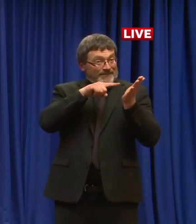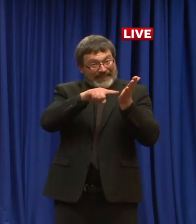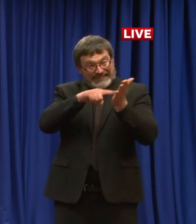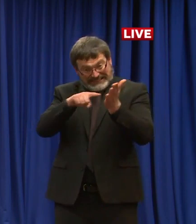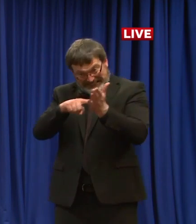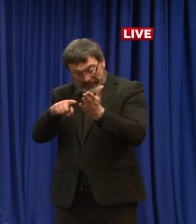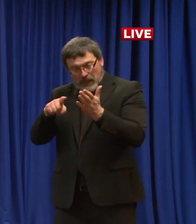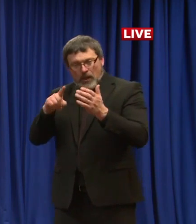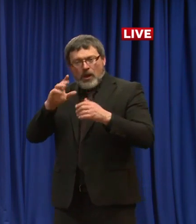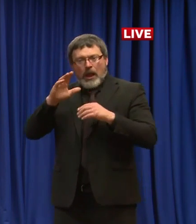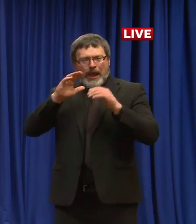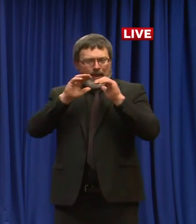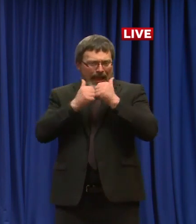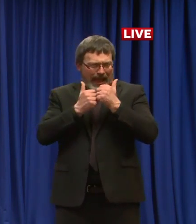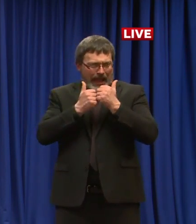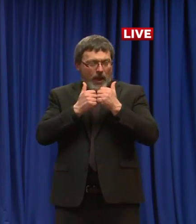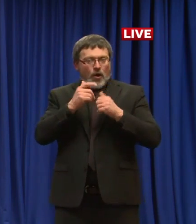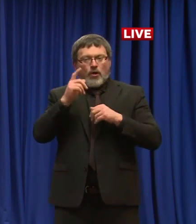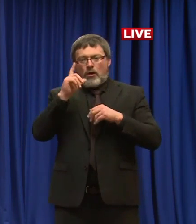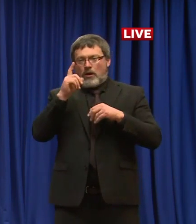INVESTIGATIONS AND TRY AND CONNECT CASES?